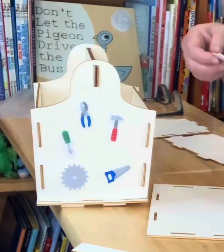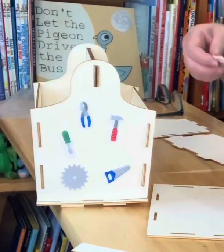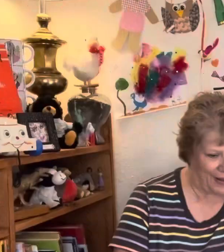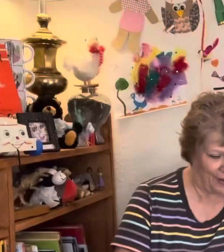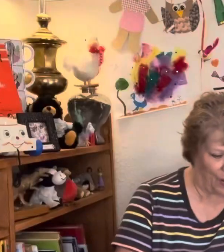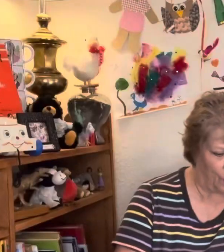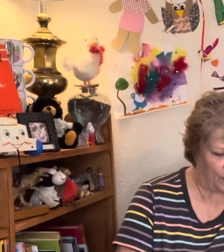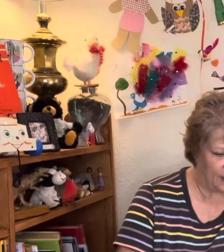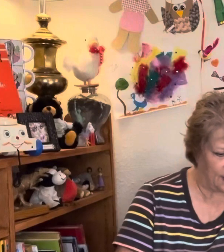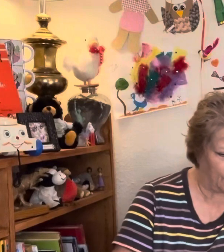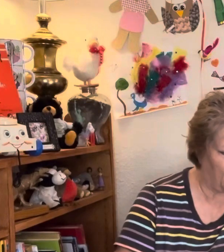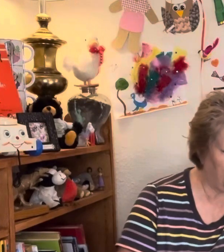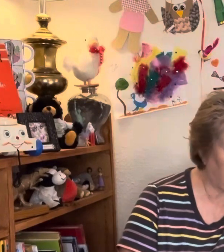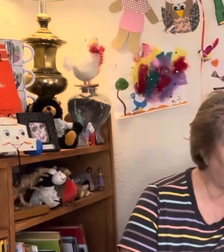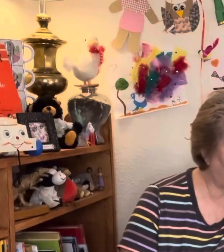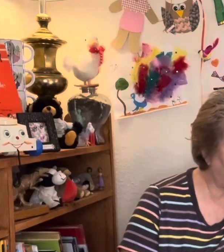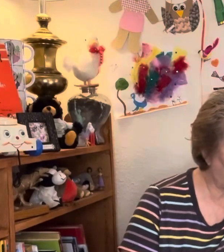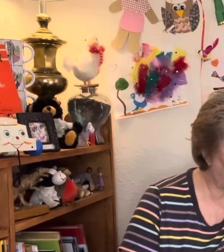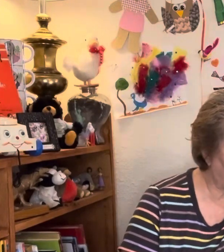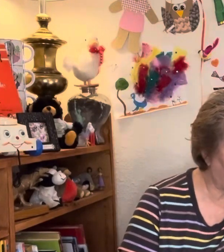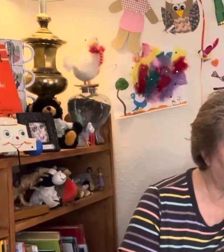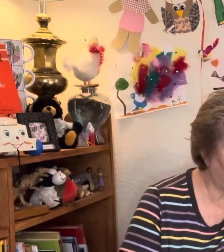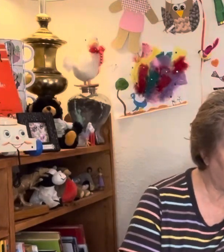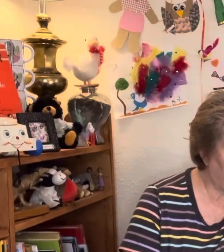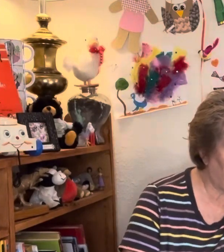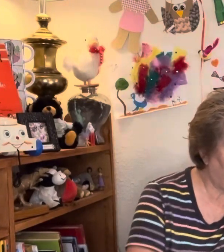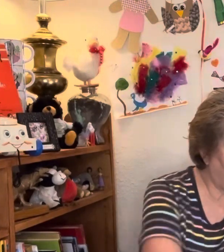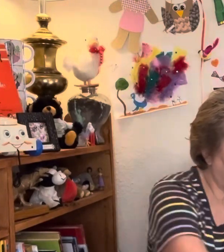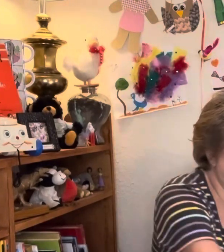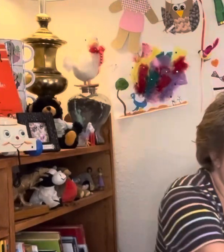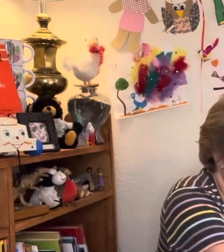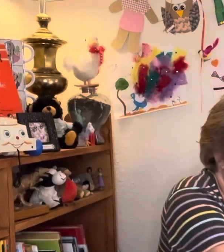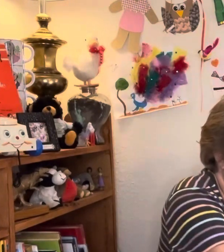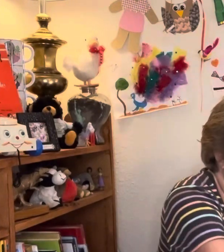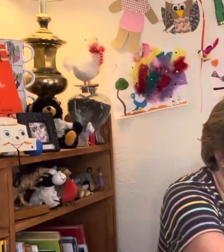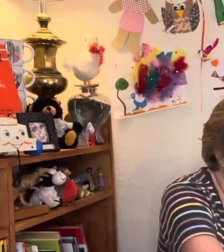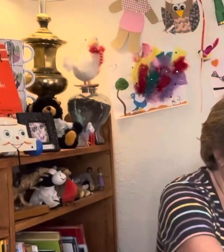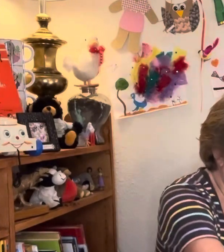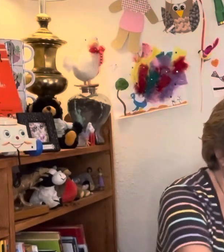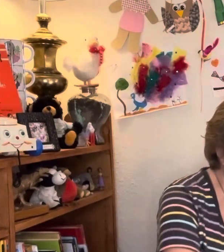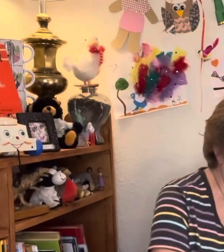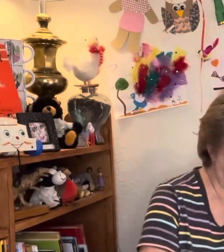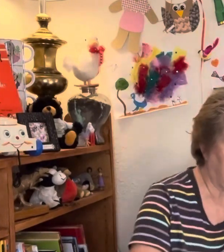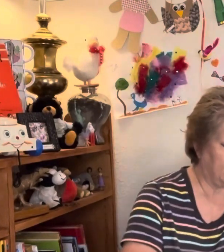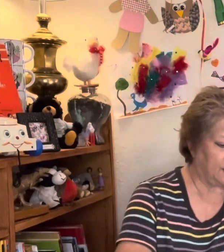on off. BARB: Oh, let's see. Hold on one minute. Oh, okay. This one we're gonna have to turn around. BUSTER: Oh no!